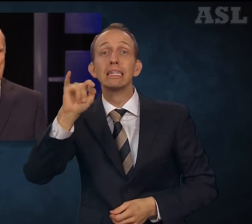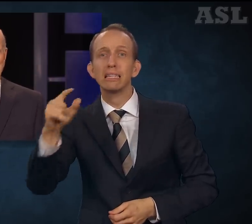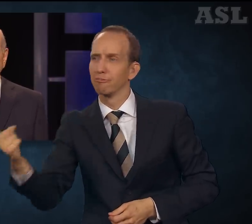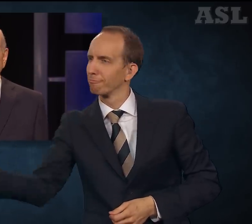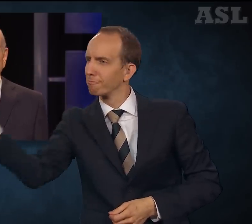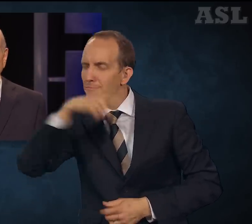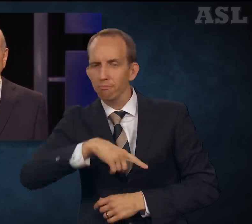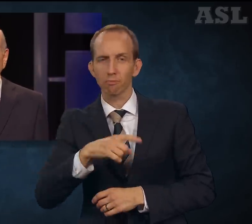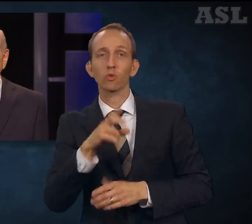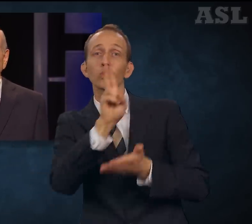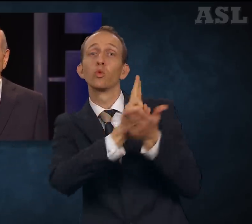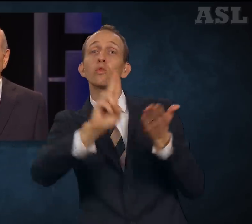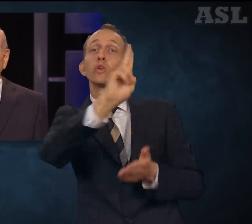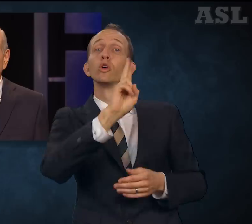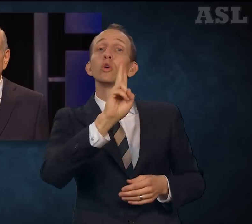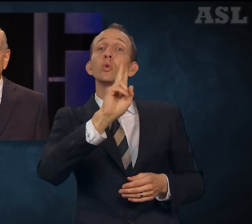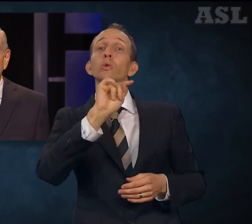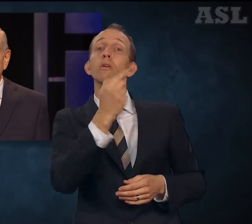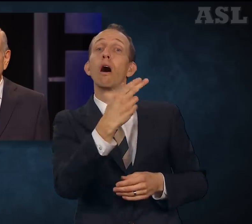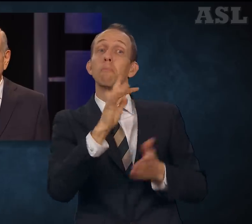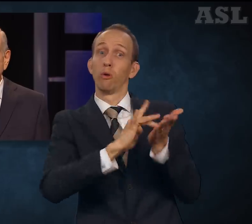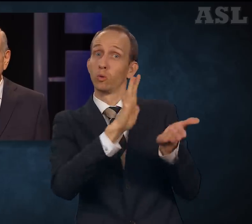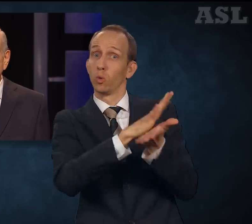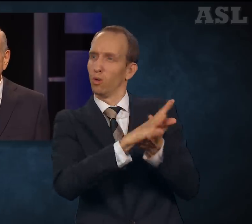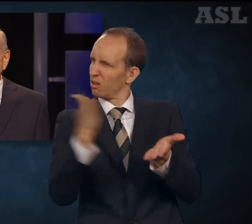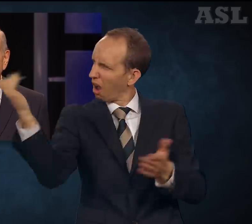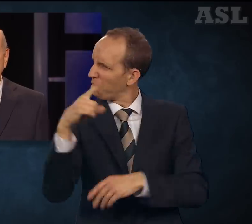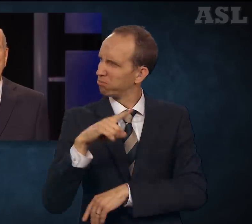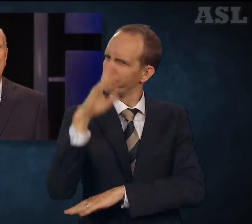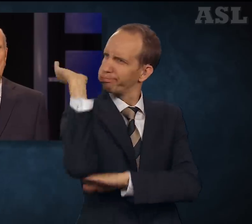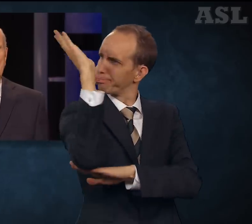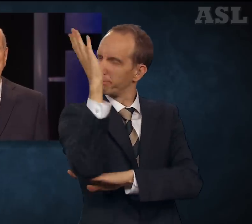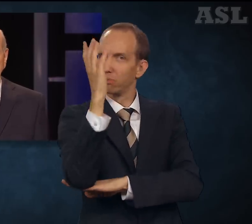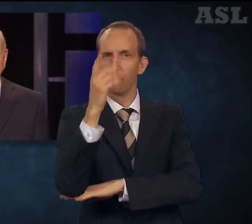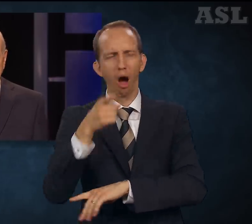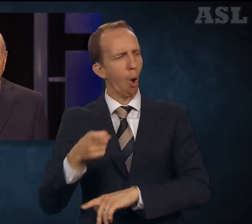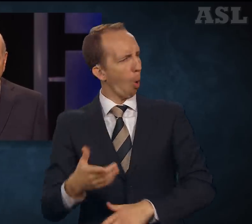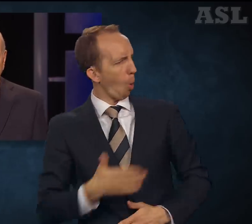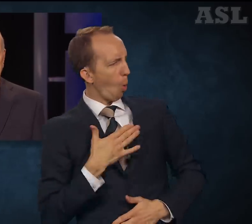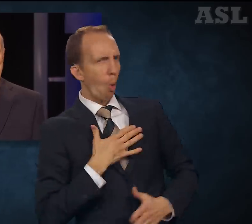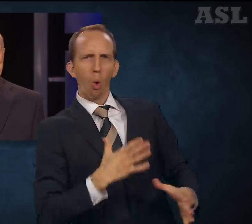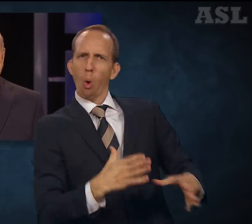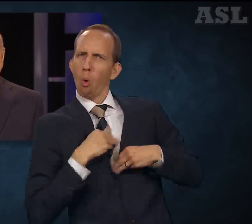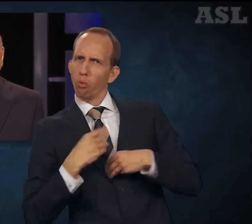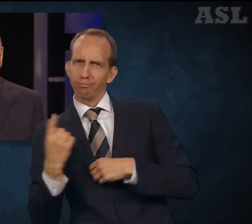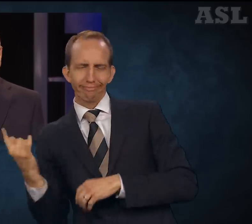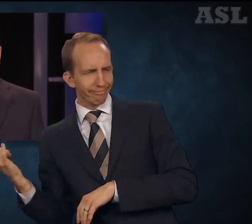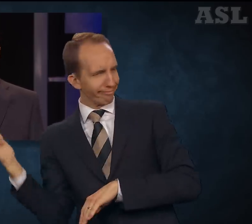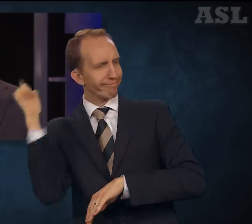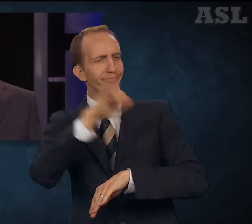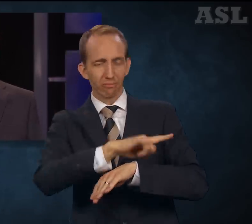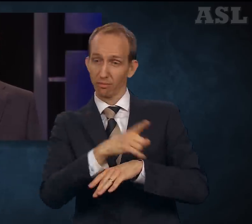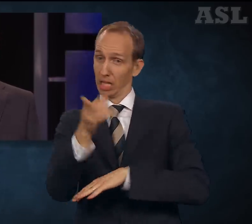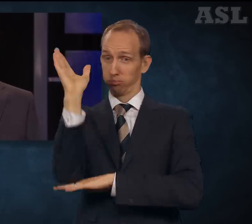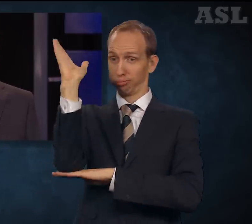SALT LAKE CITY AND GIVE A LECTURE AT THE UNIVERSITY OF